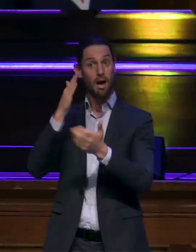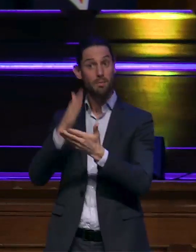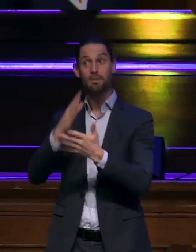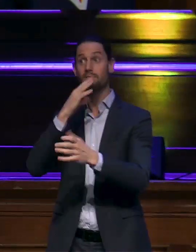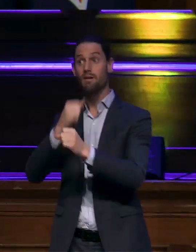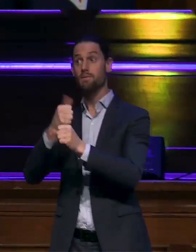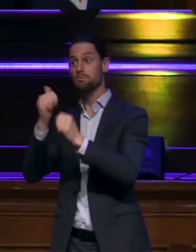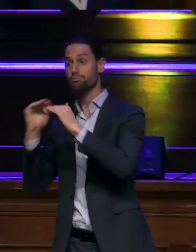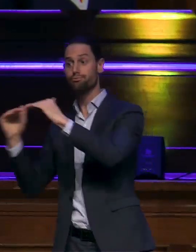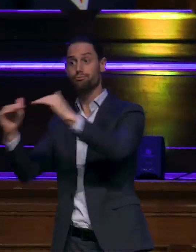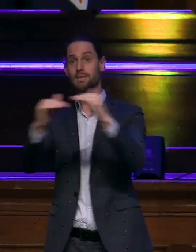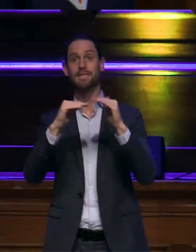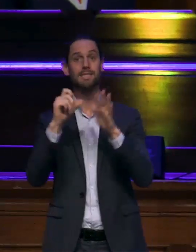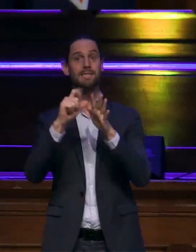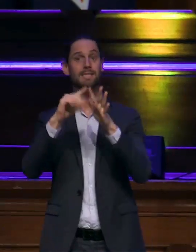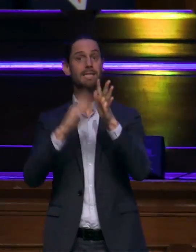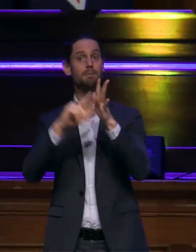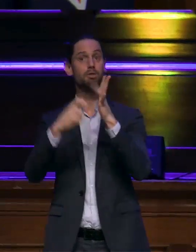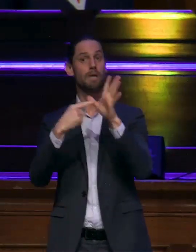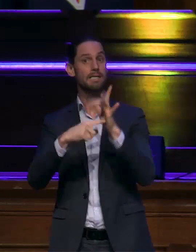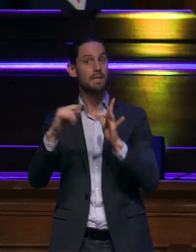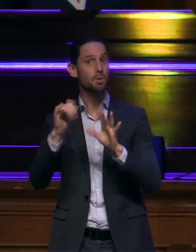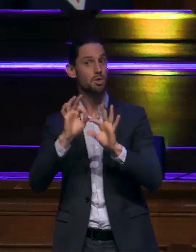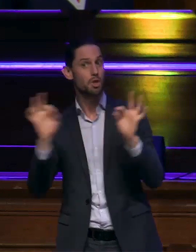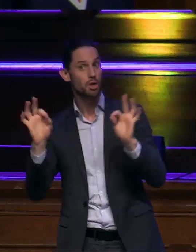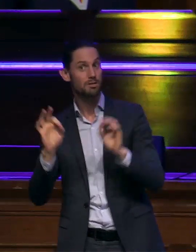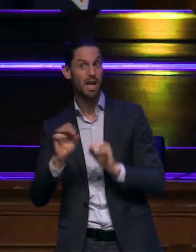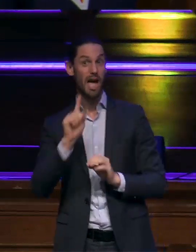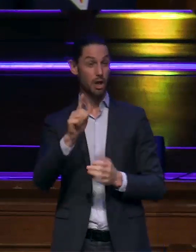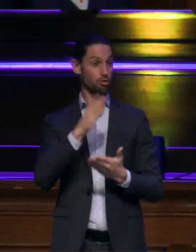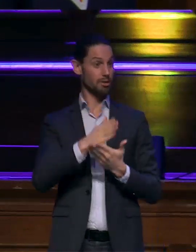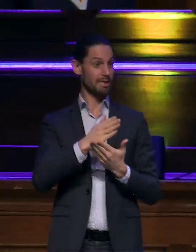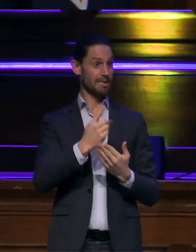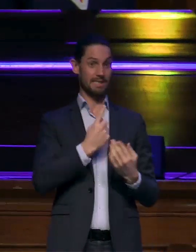institution of government and I guess in our best selves to sort of get past the